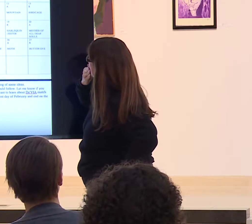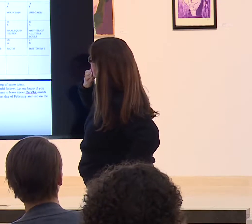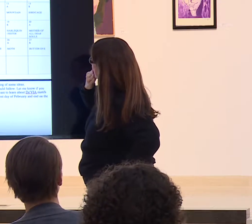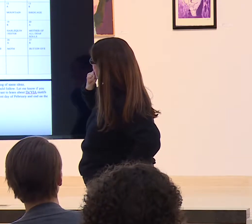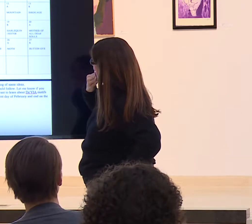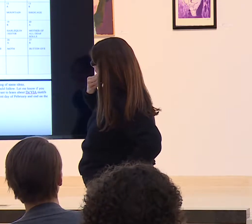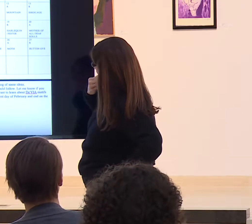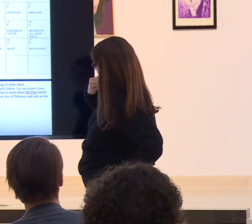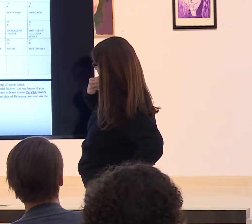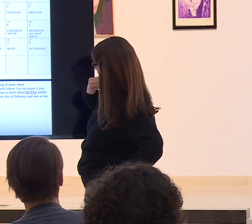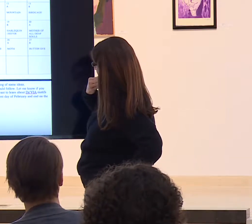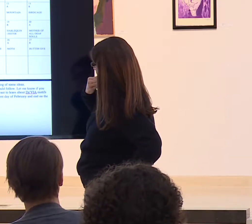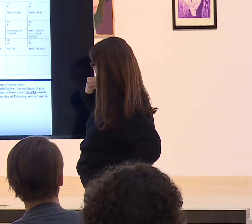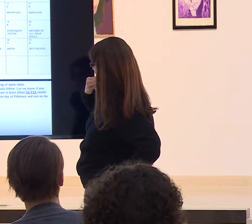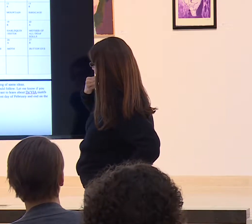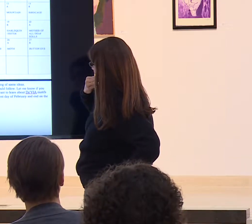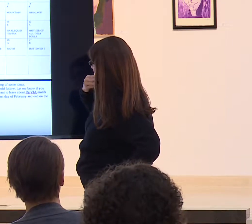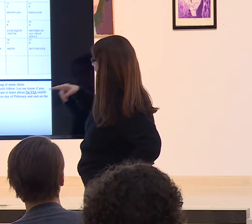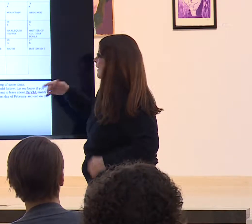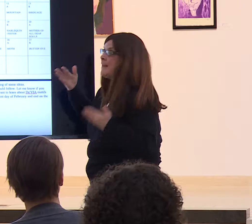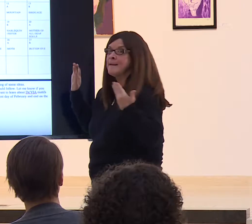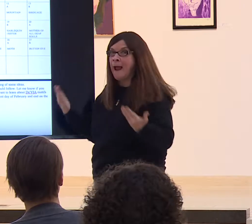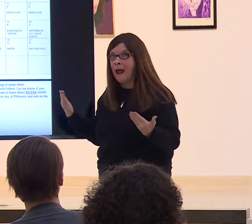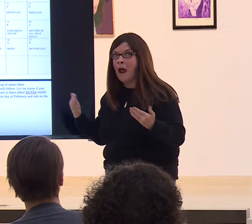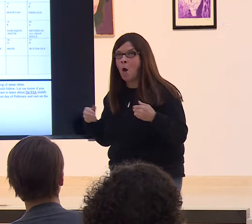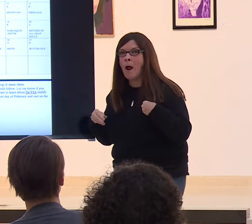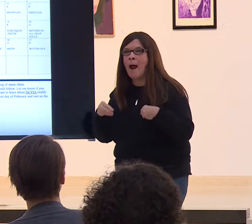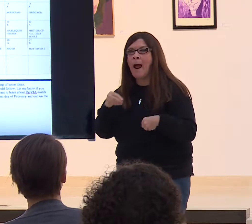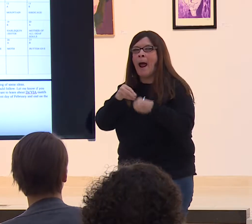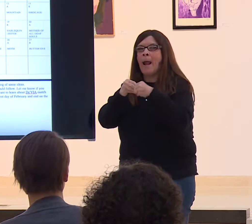who painted and tried to keep up with this challenge.